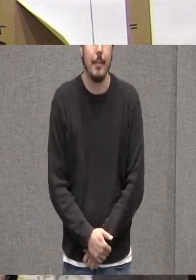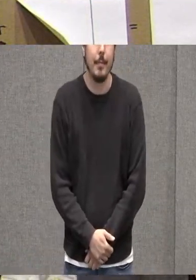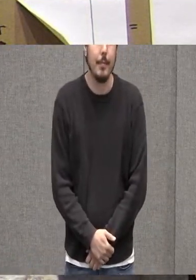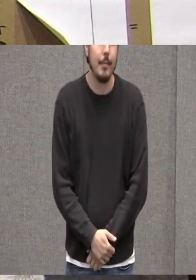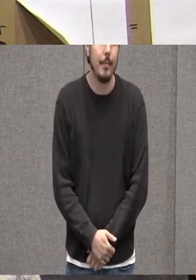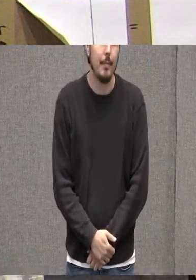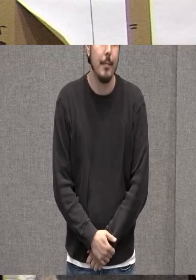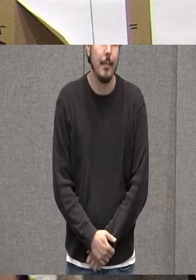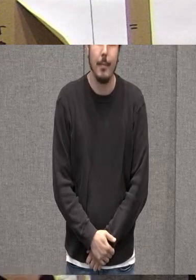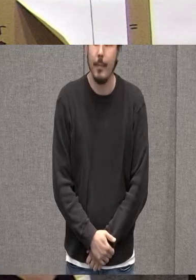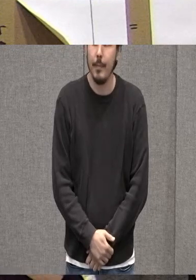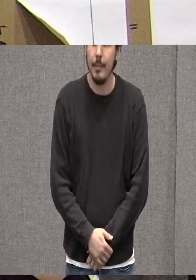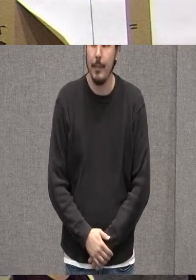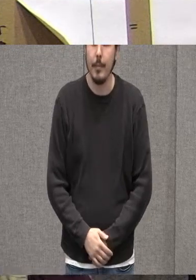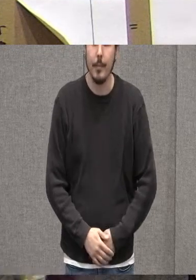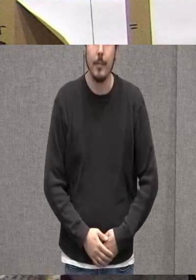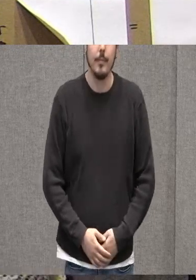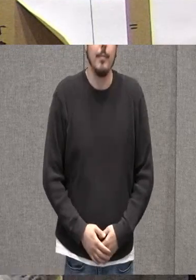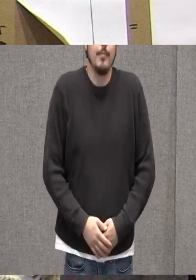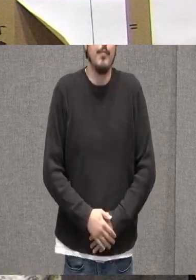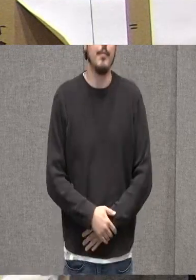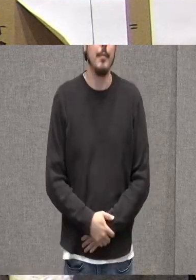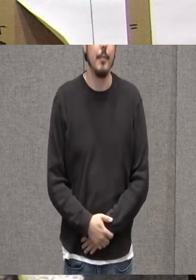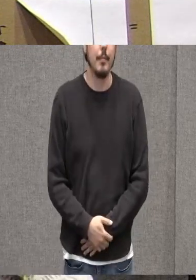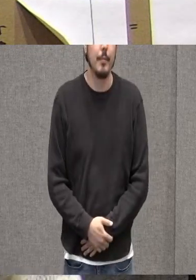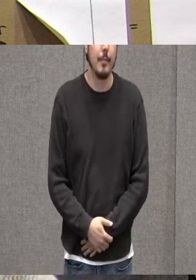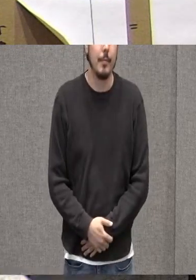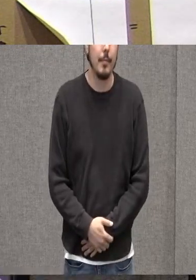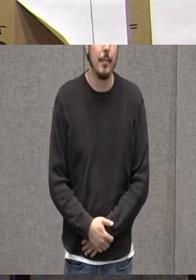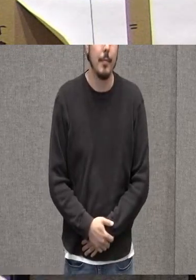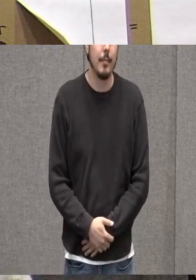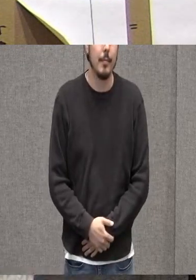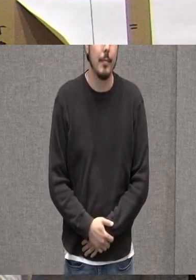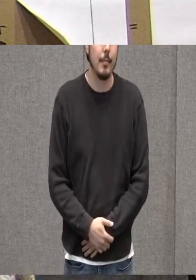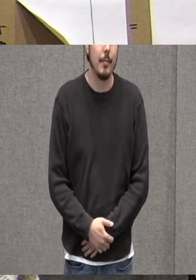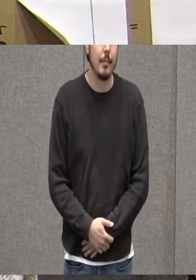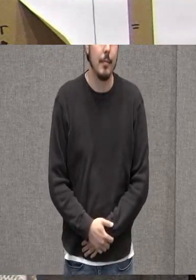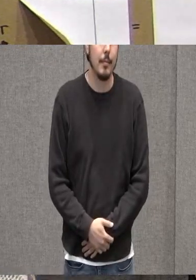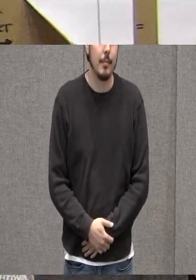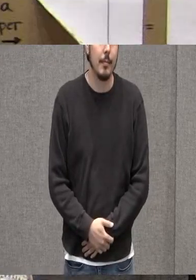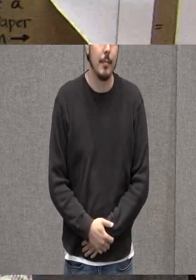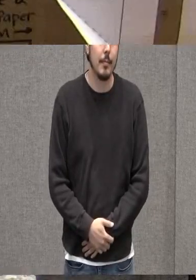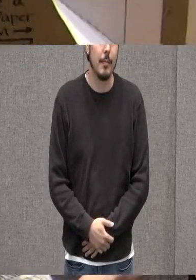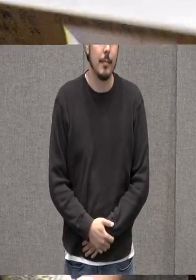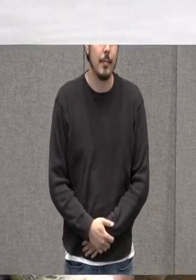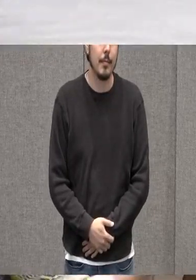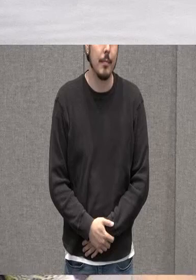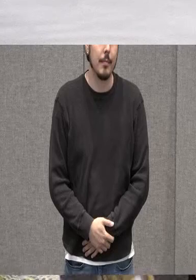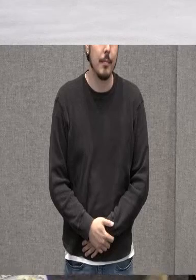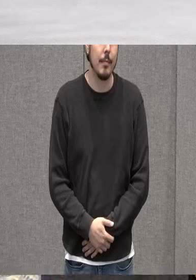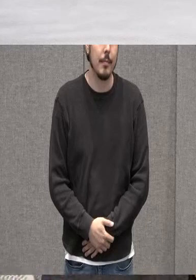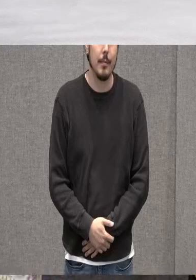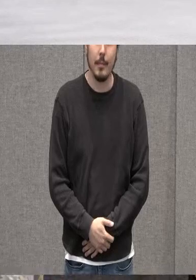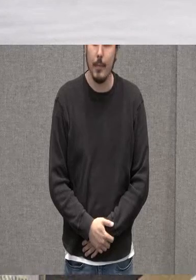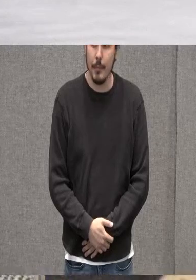because you're gonna use the sun as your light source. We're kinda having, this tape does not wanna stick.